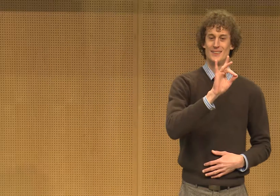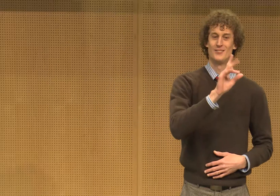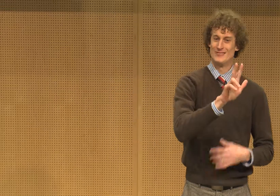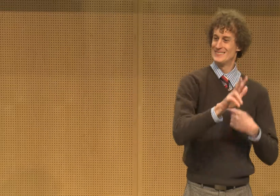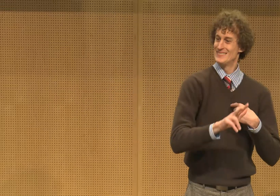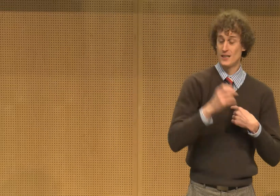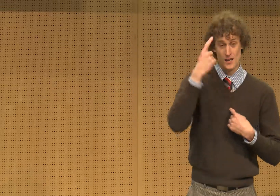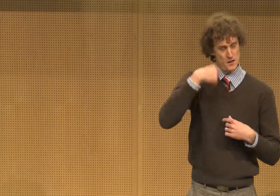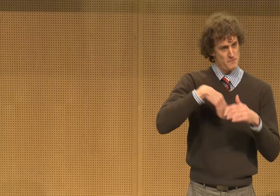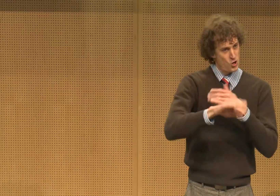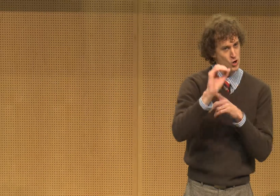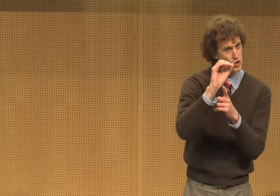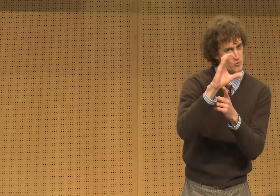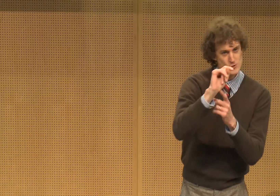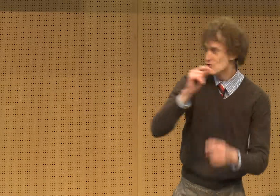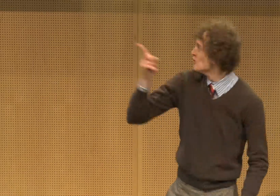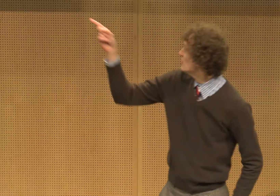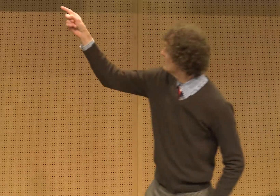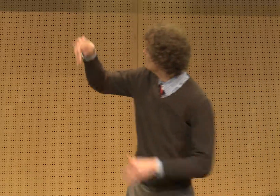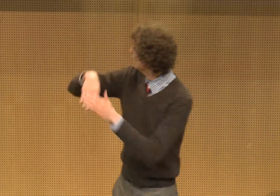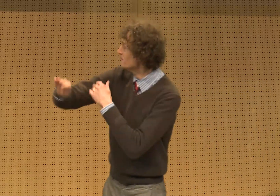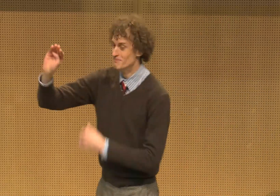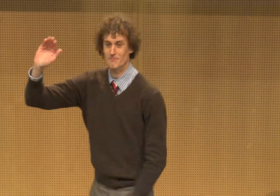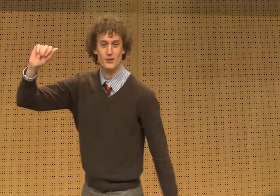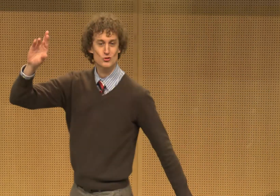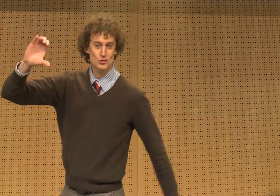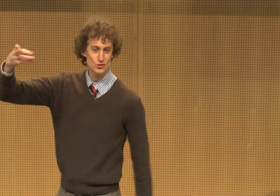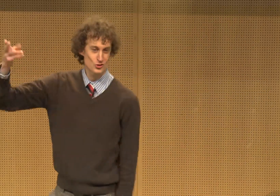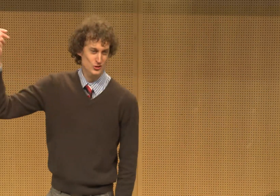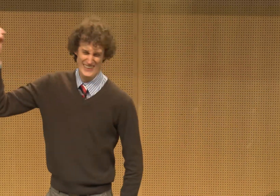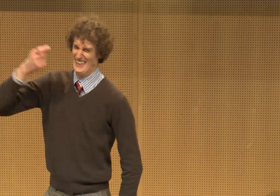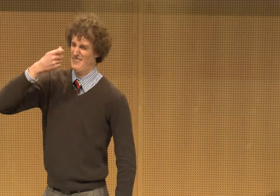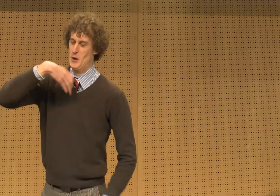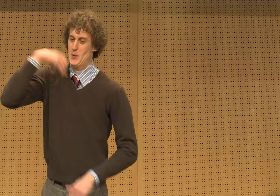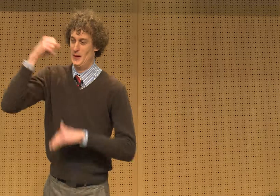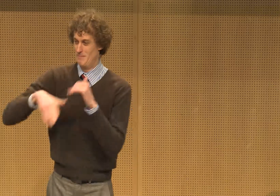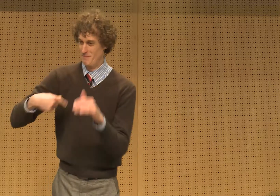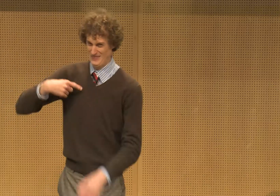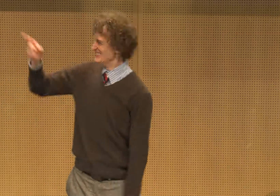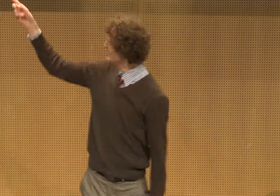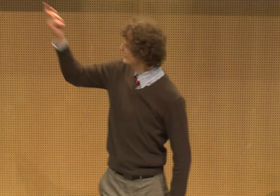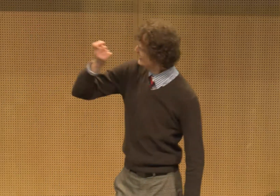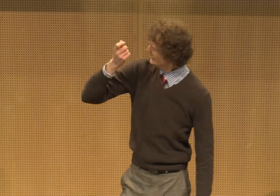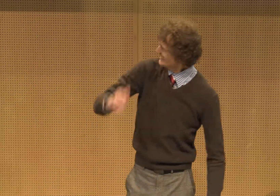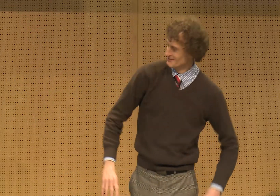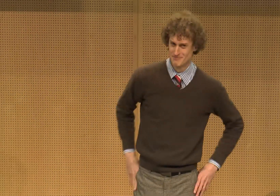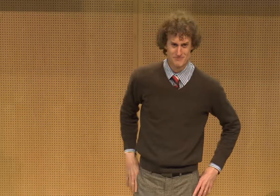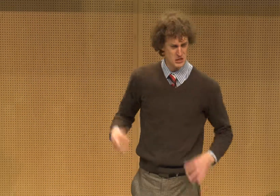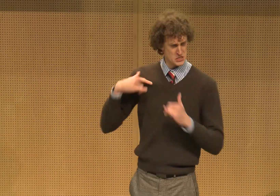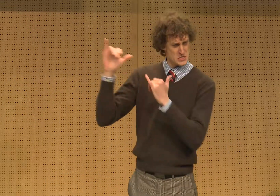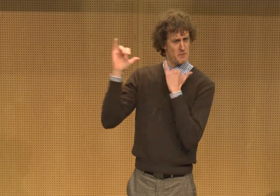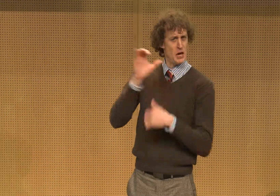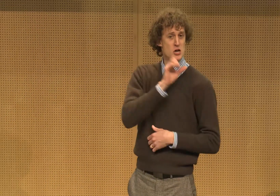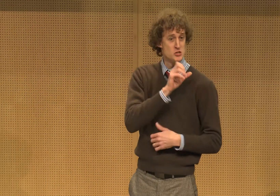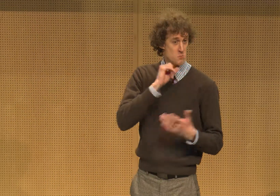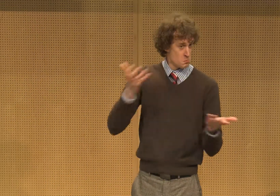Now, for reference, I was also born in October of '83. This one was born in March, so it's a little bit older than me, but not much.